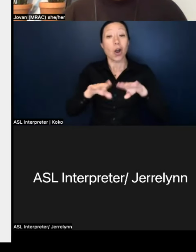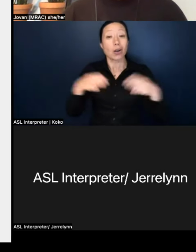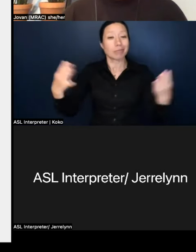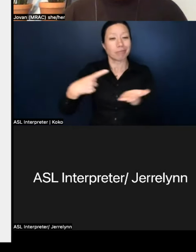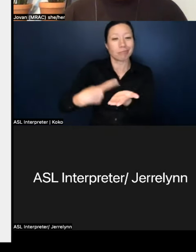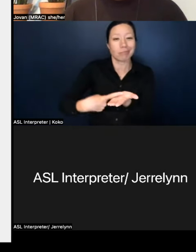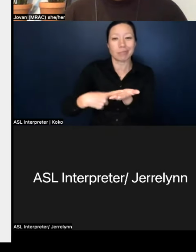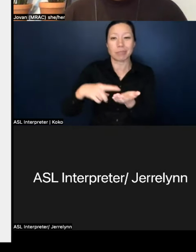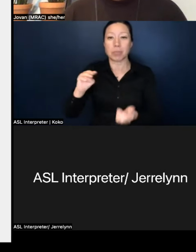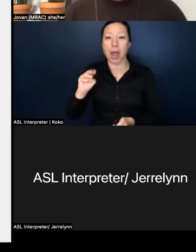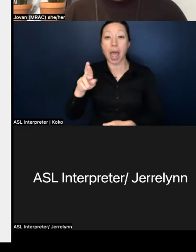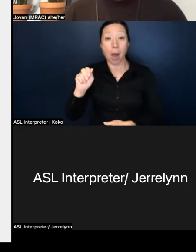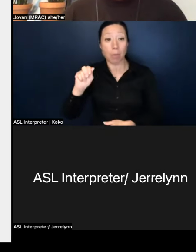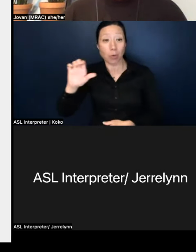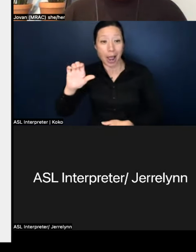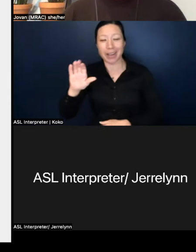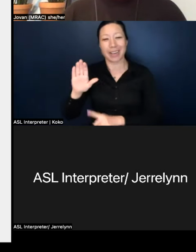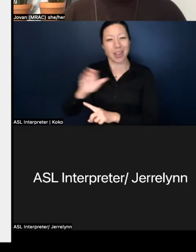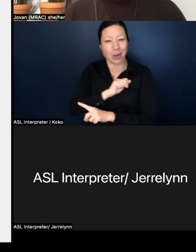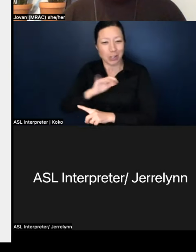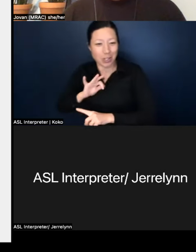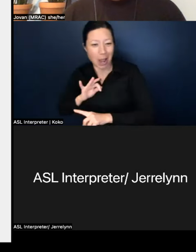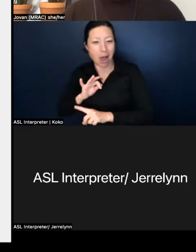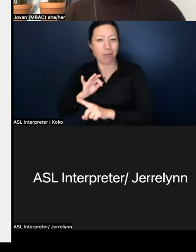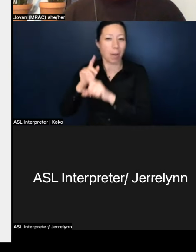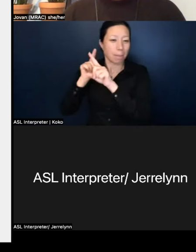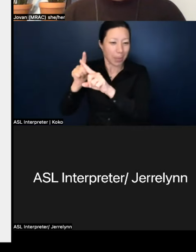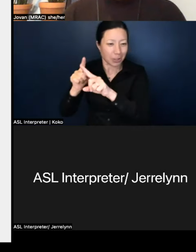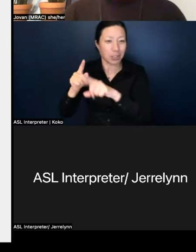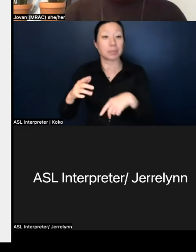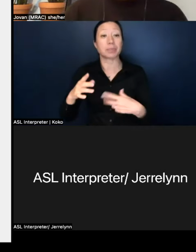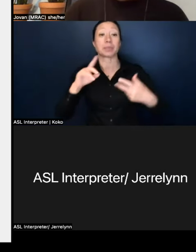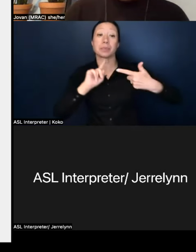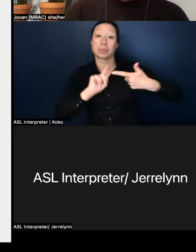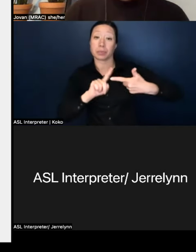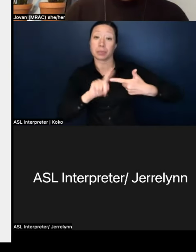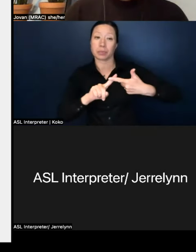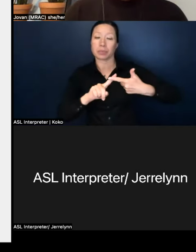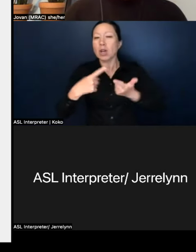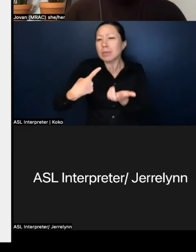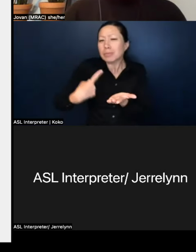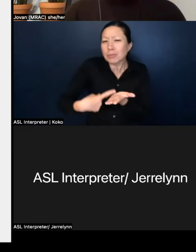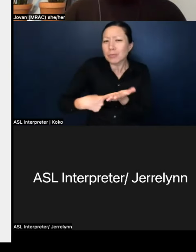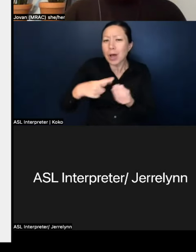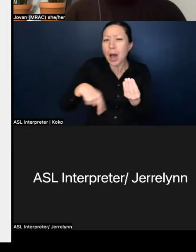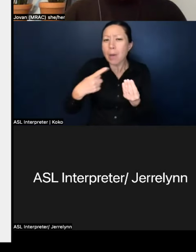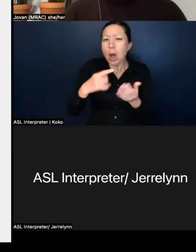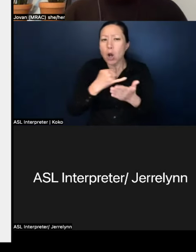Next, I'll give an overview of the Artists' Futures program, and how it was developed, as well as its goals.